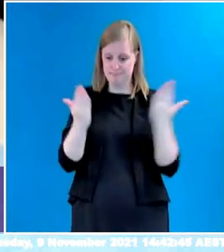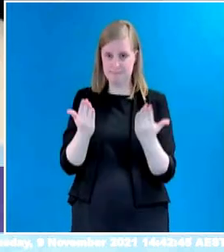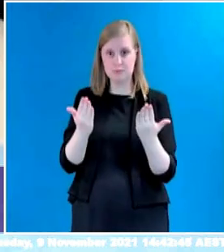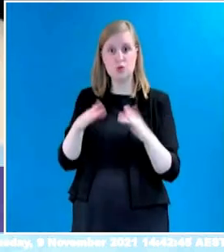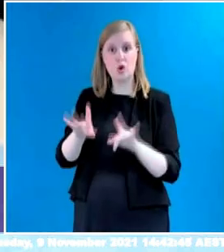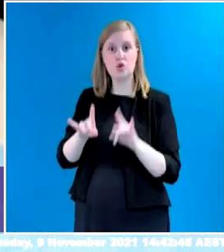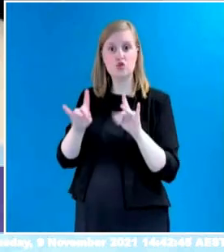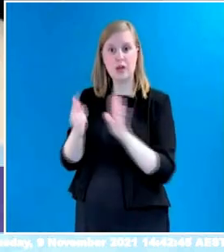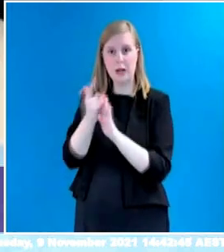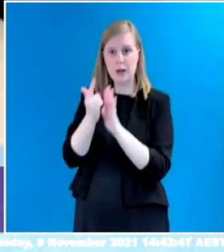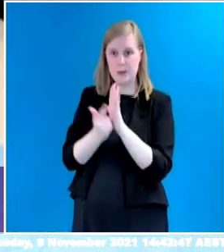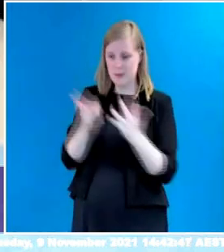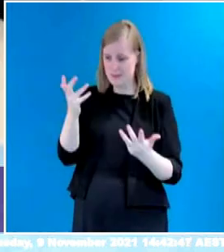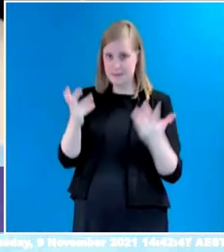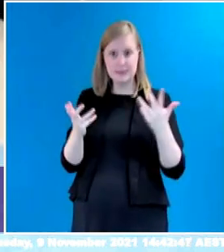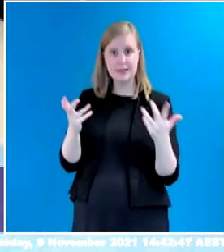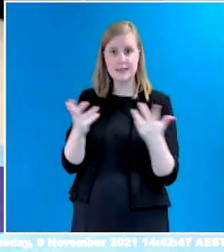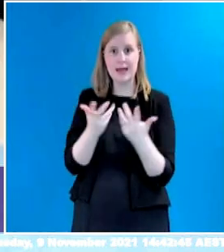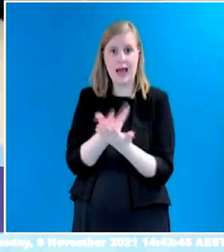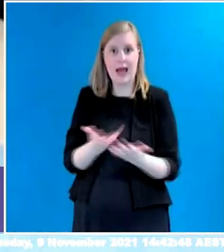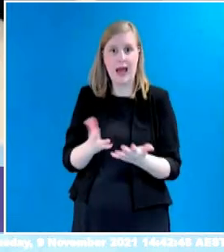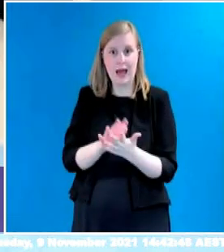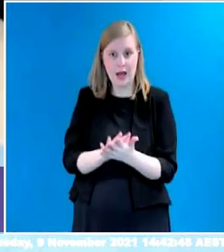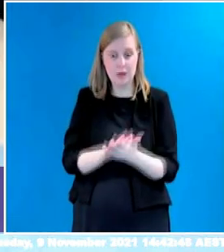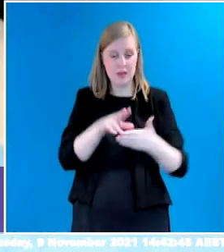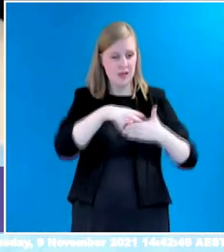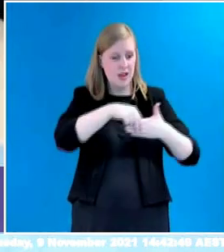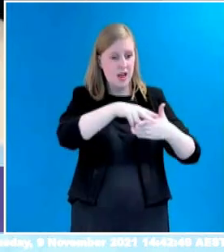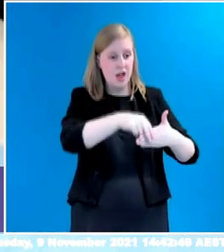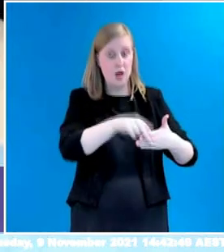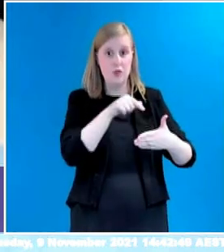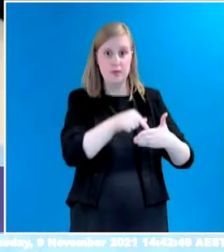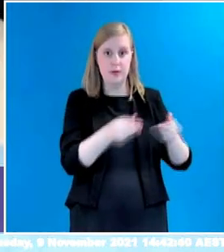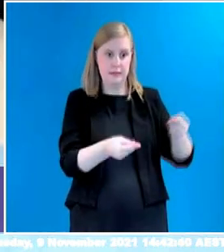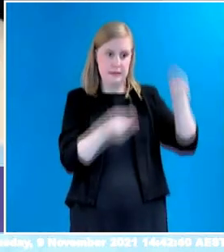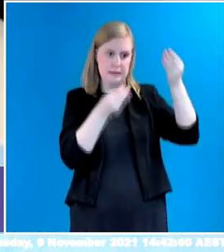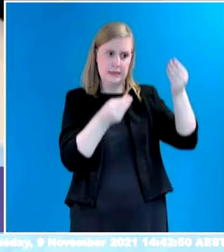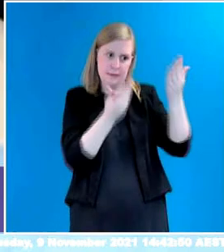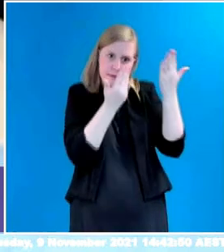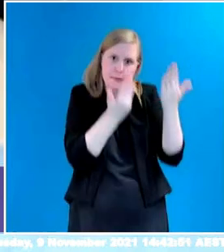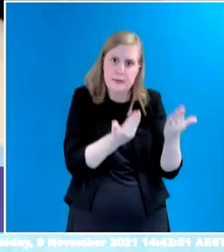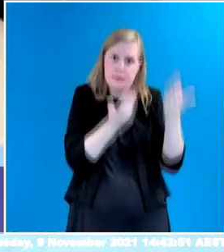They are not necessarily the most influential thing but, nonetheless, we do have regard to them.